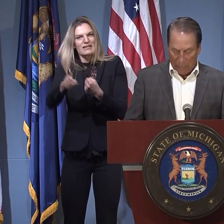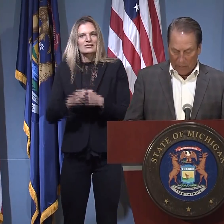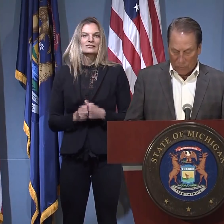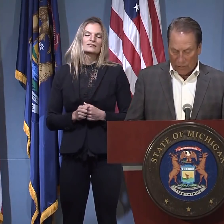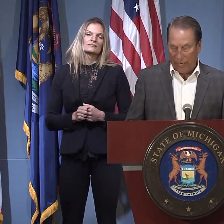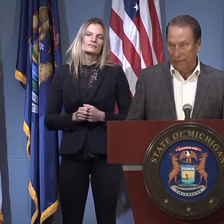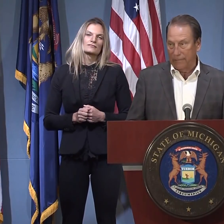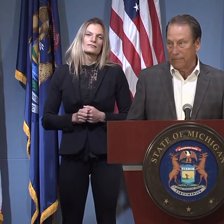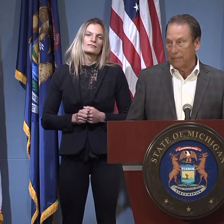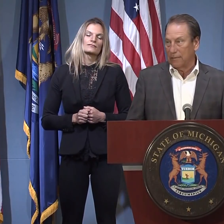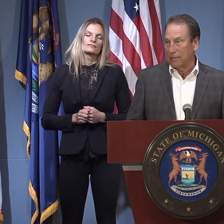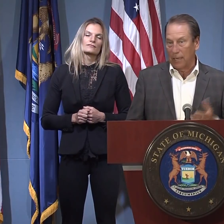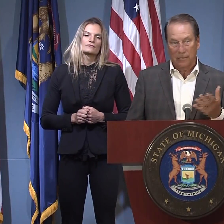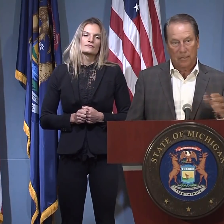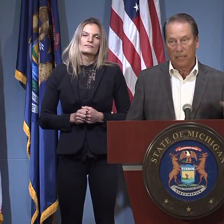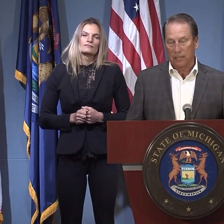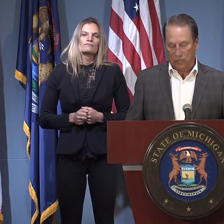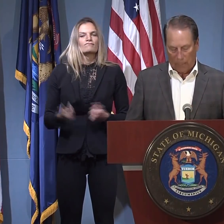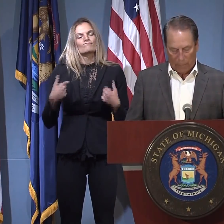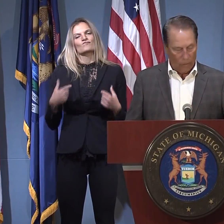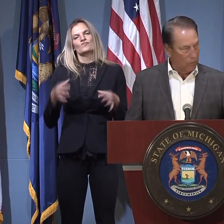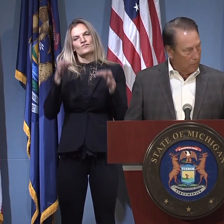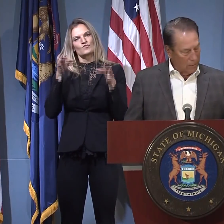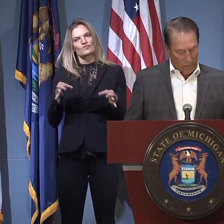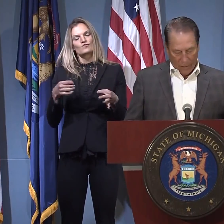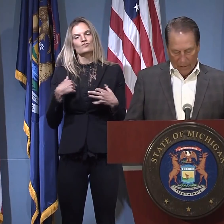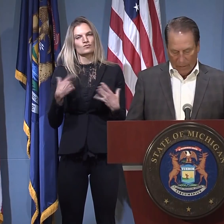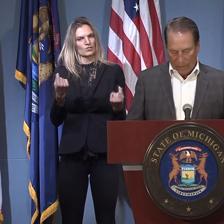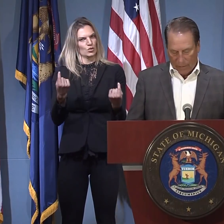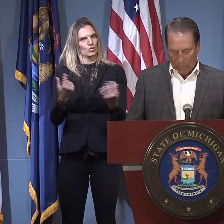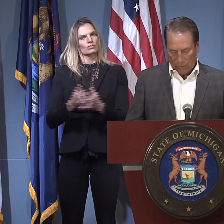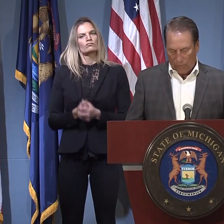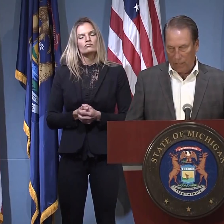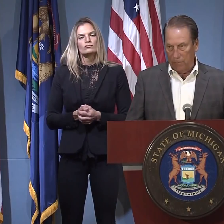DOING. WE GOT TO BRING THIS THEM WITH US.